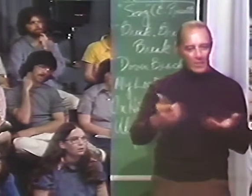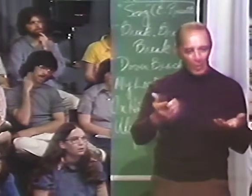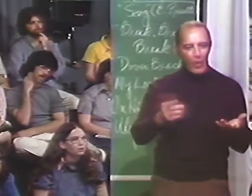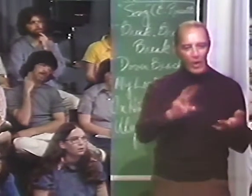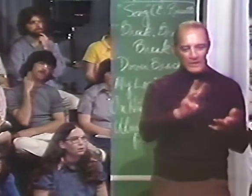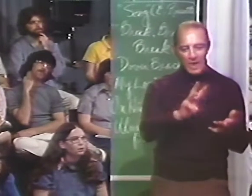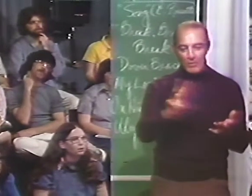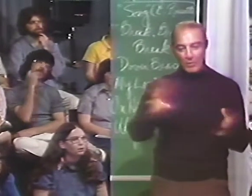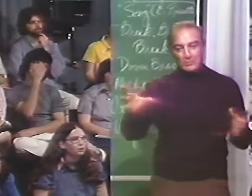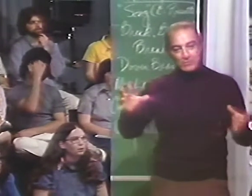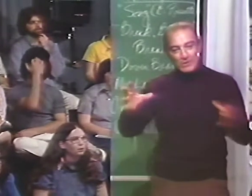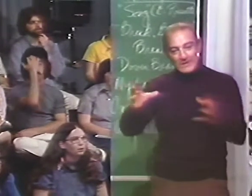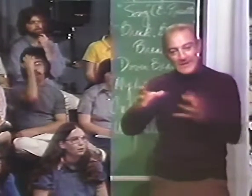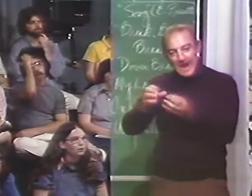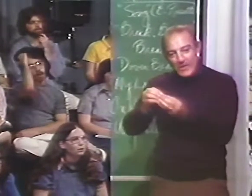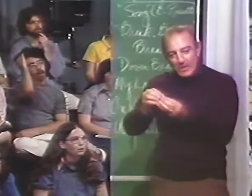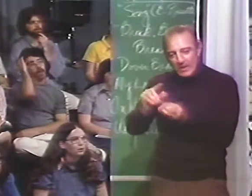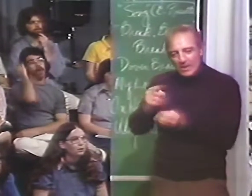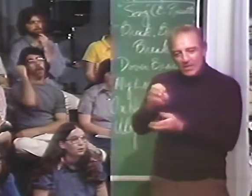WHERE ALL "W"s PUT TOGETHER,